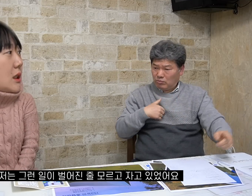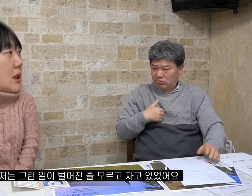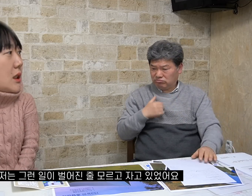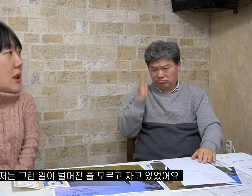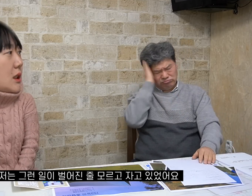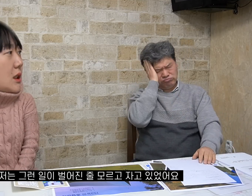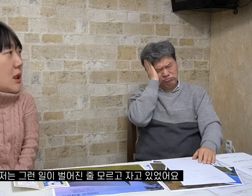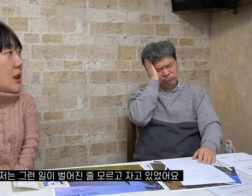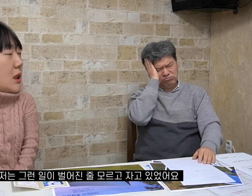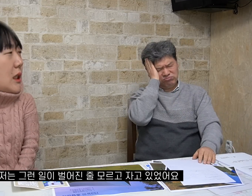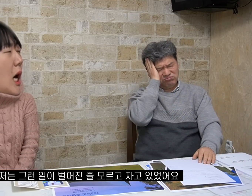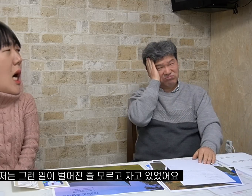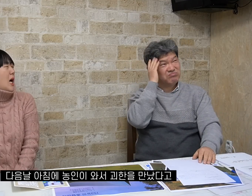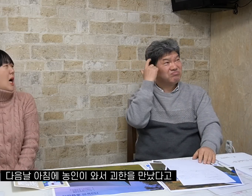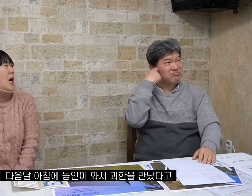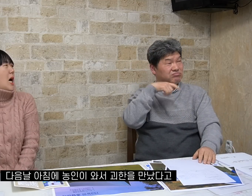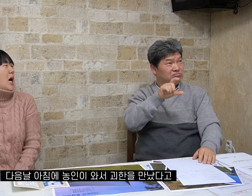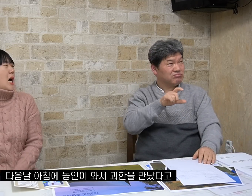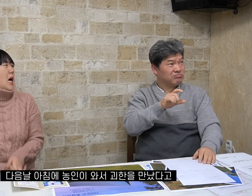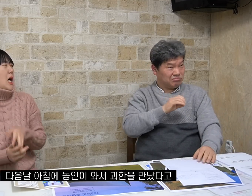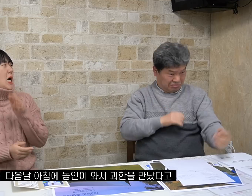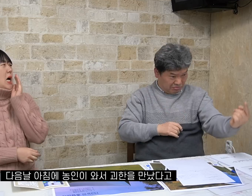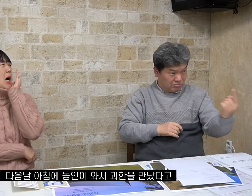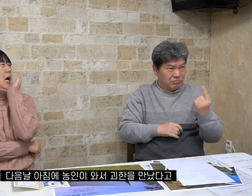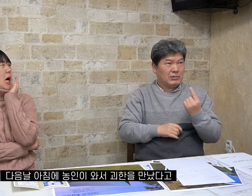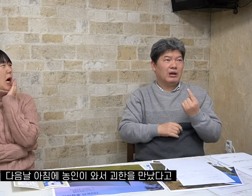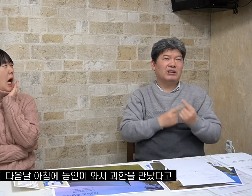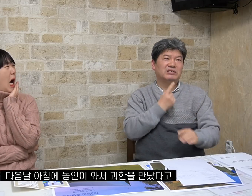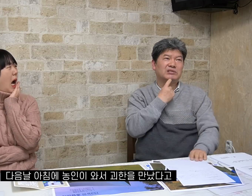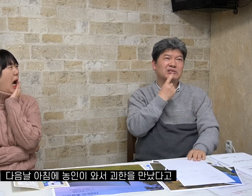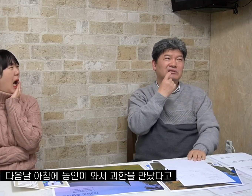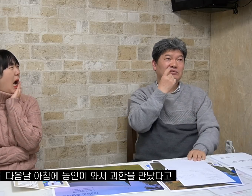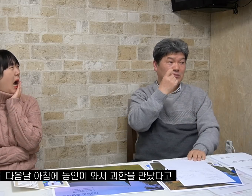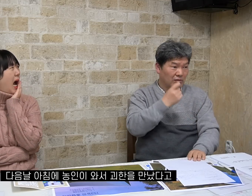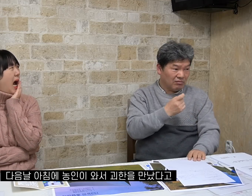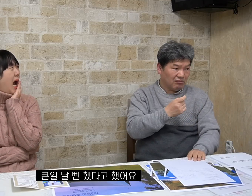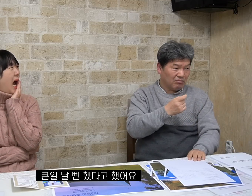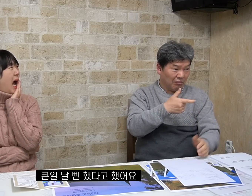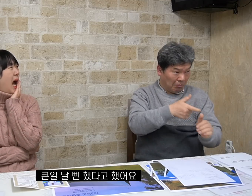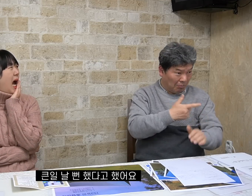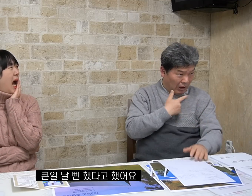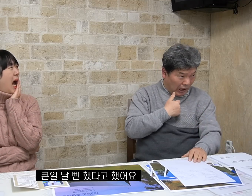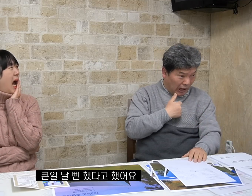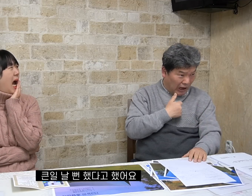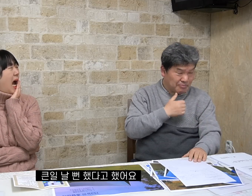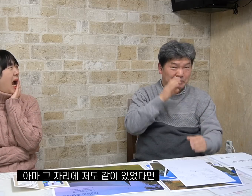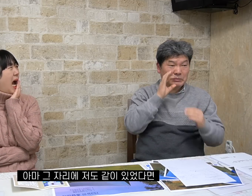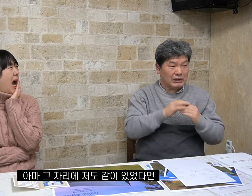I was sleeping without knowing that it had happened. The next morning, a deaf man came and met the assailant.